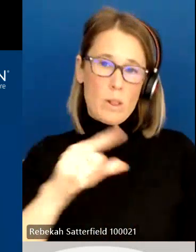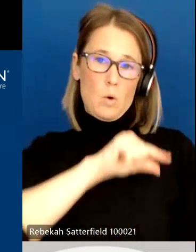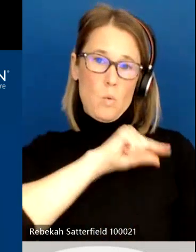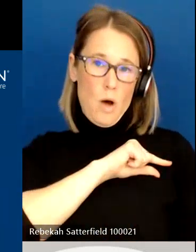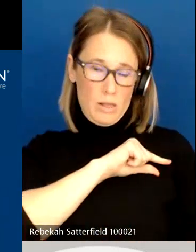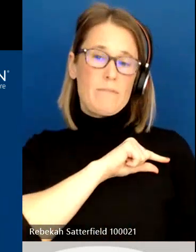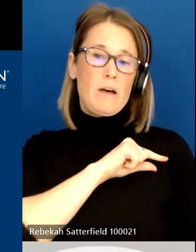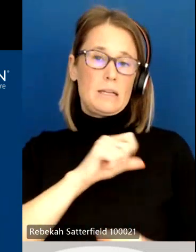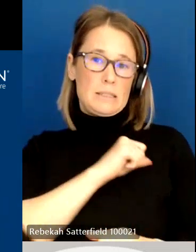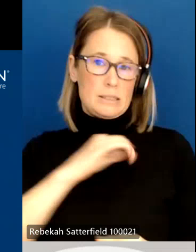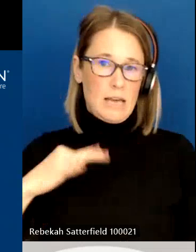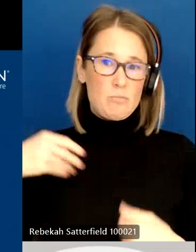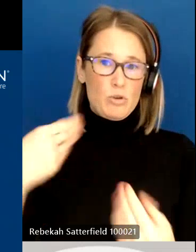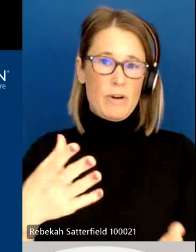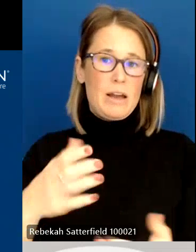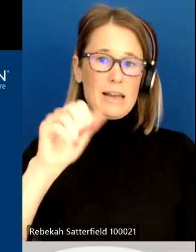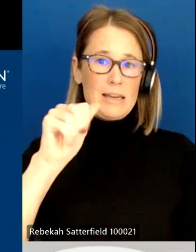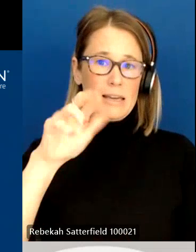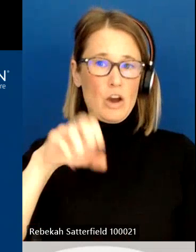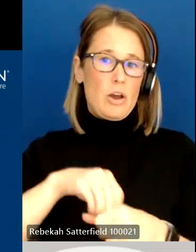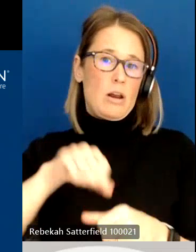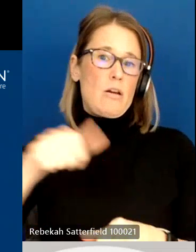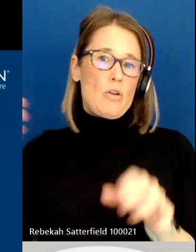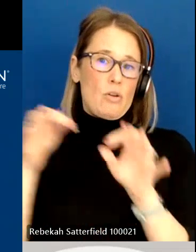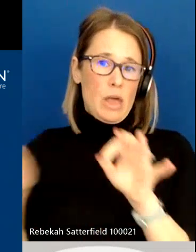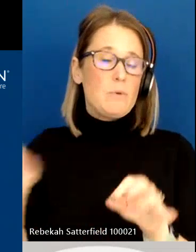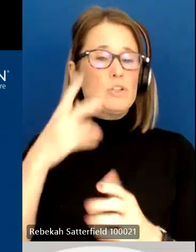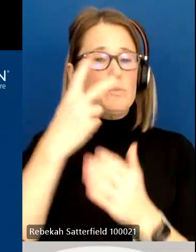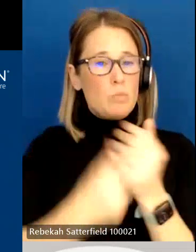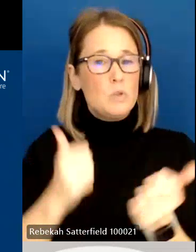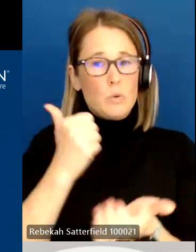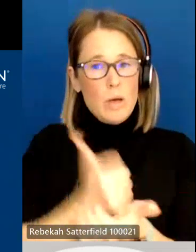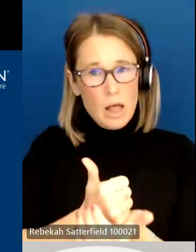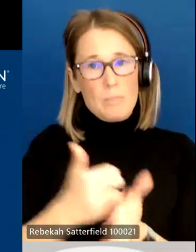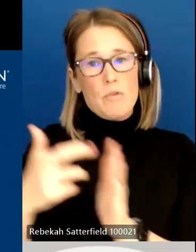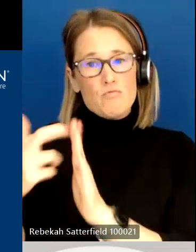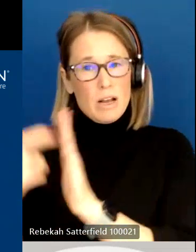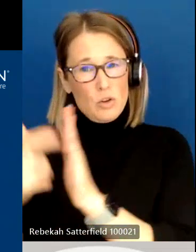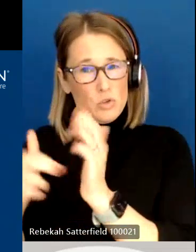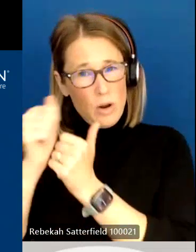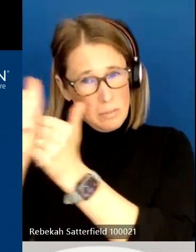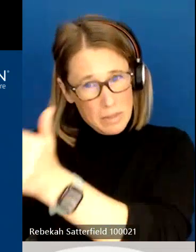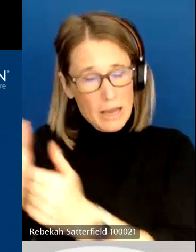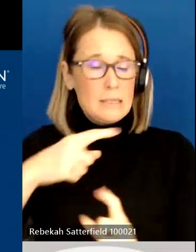another language M both helping with maintaining Regulatory Compliance and patient safety one of